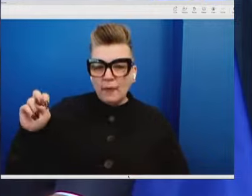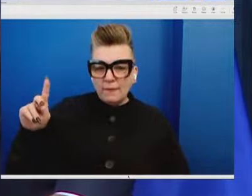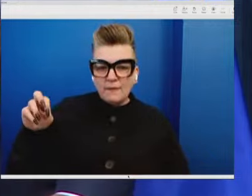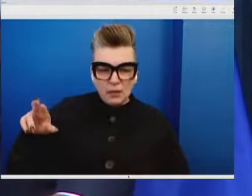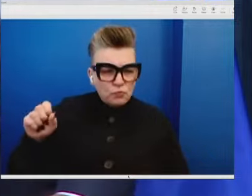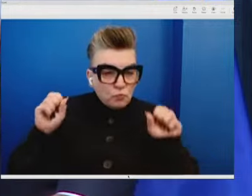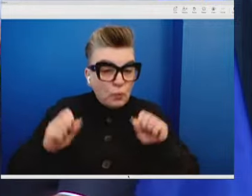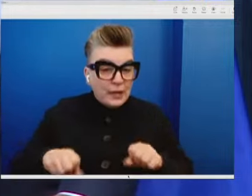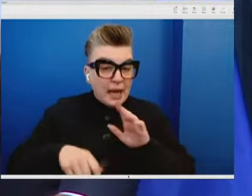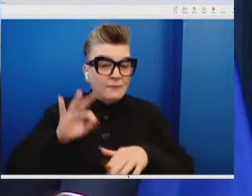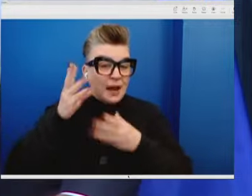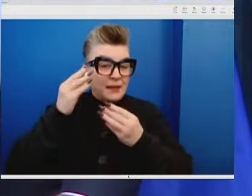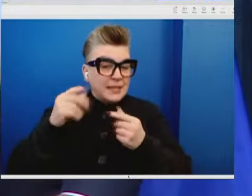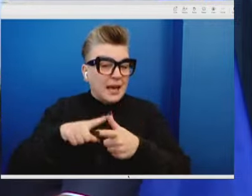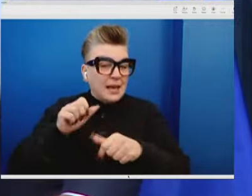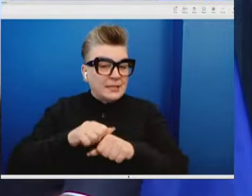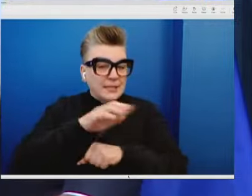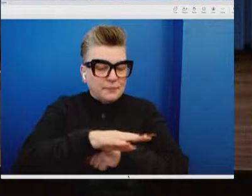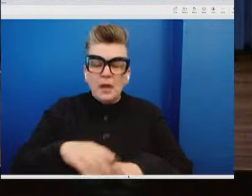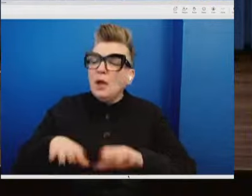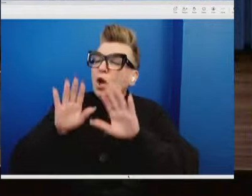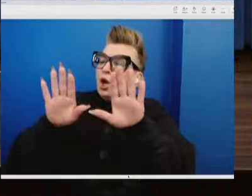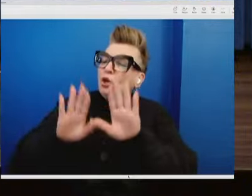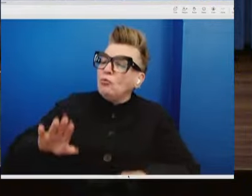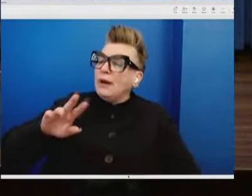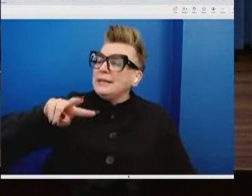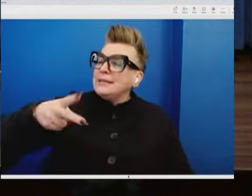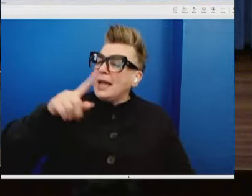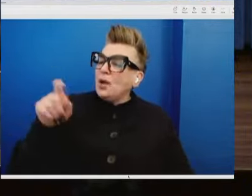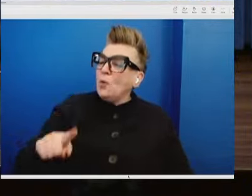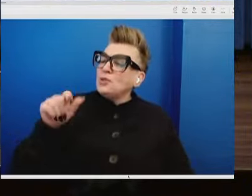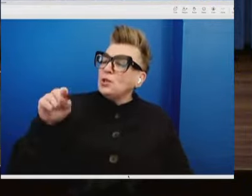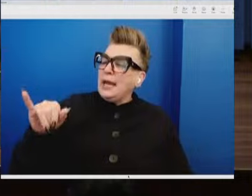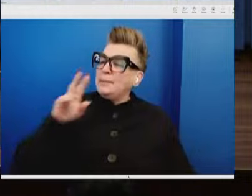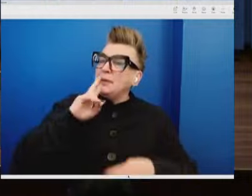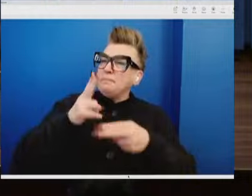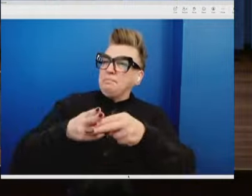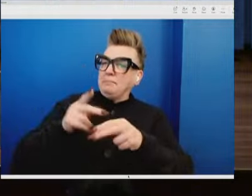Joyce Frieden: Great, and second question, Amy touched on this a little bit in terms of,